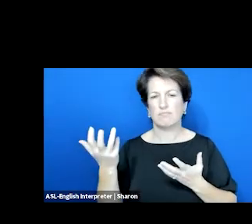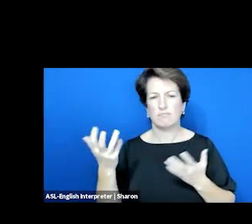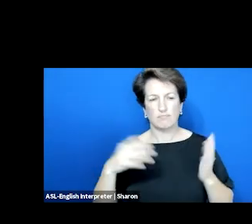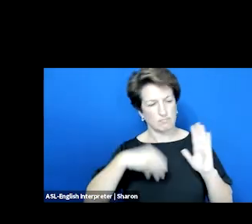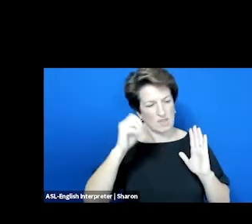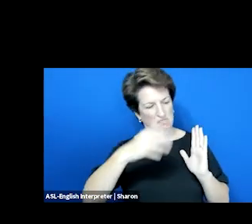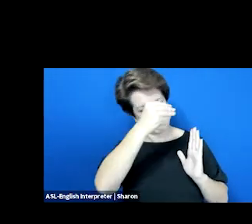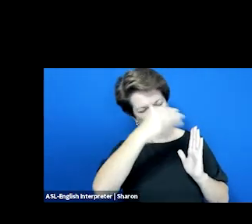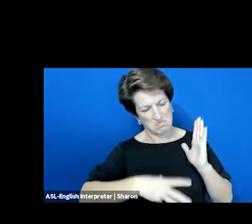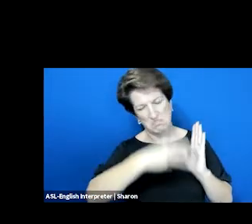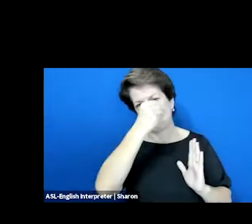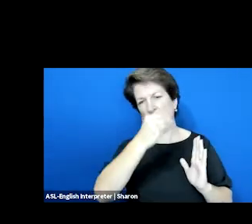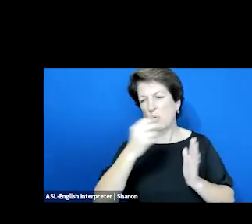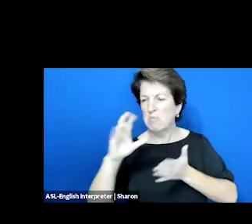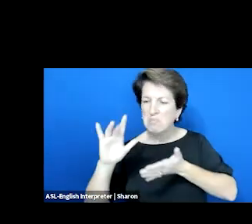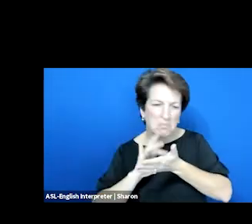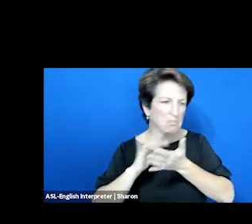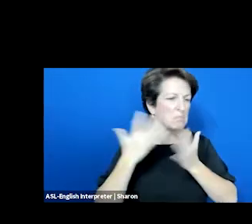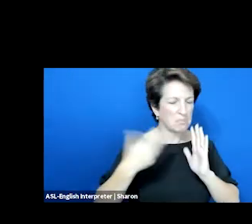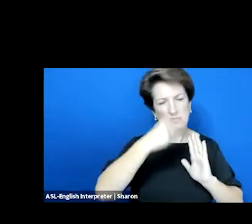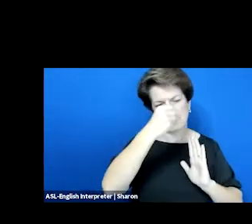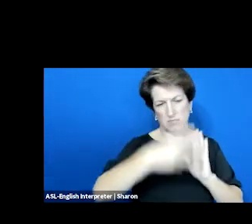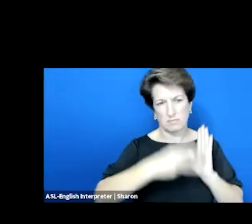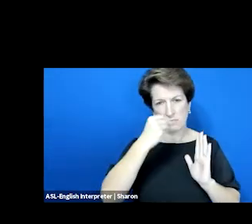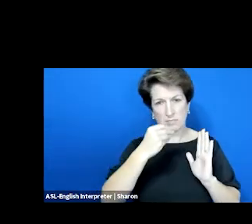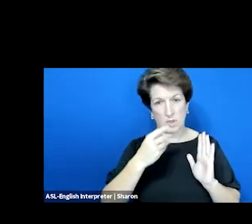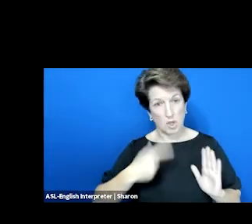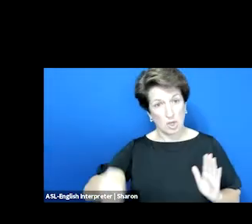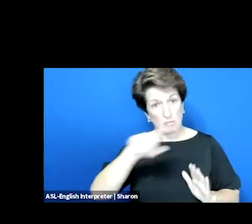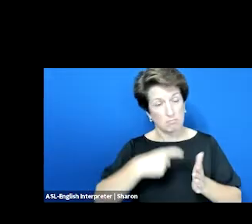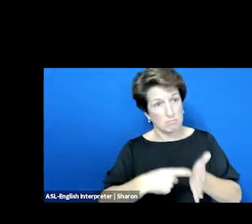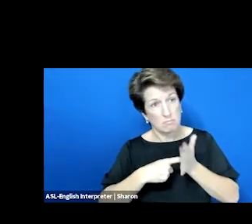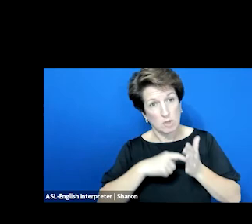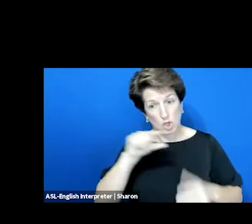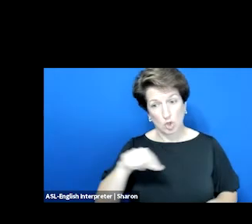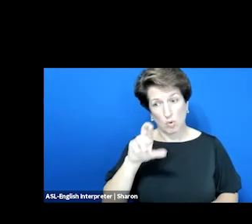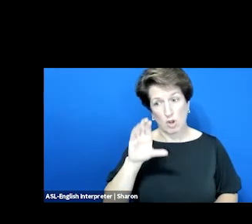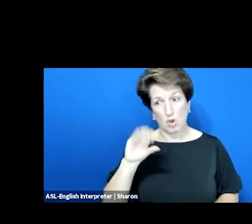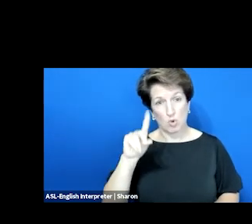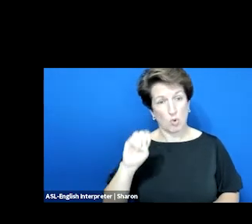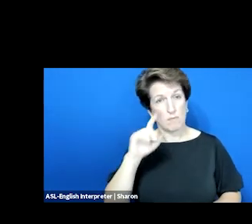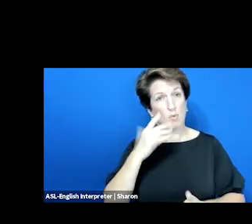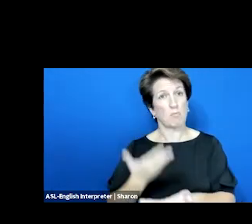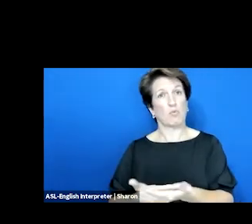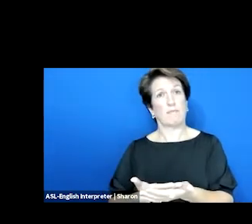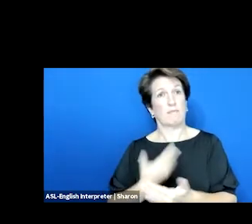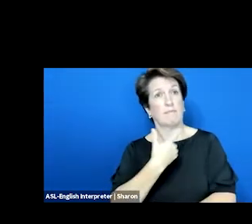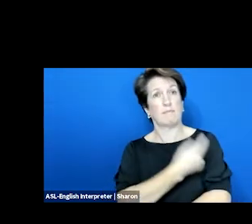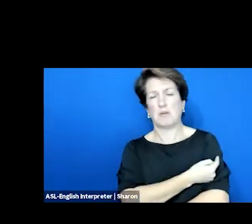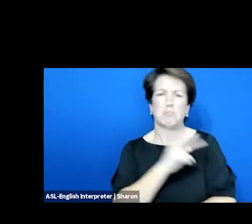And I have a diagram of what the QR code looks, basically consists